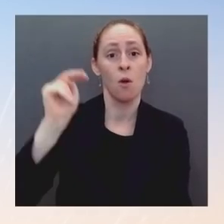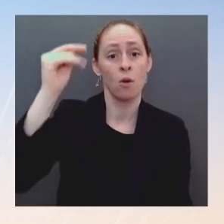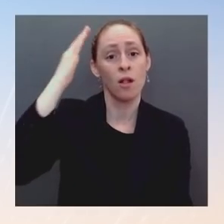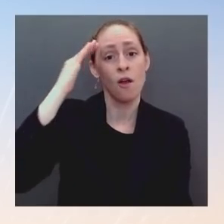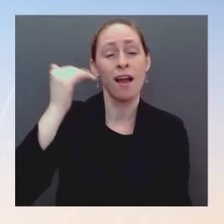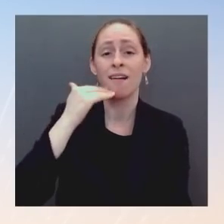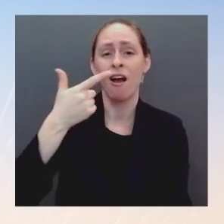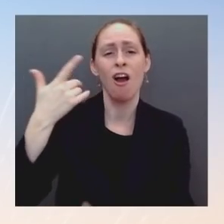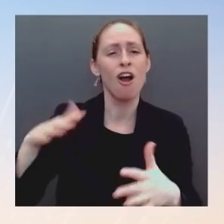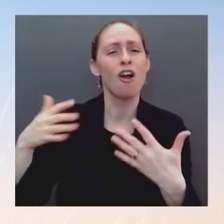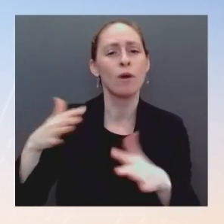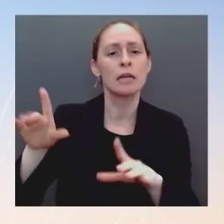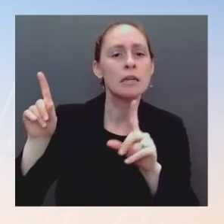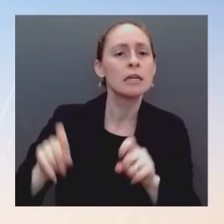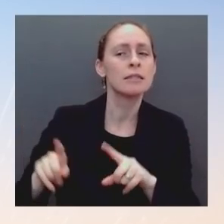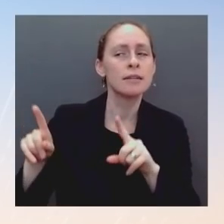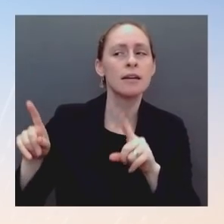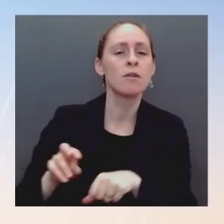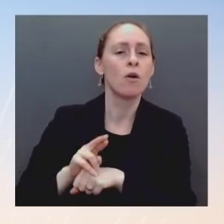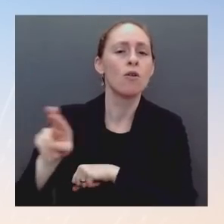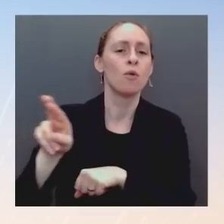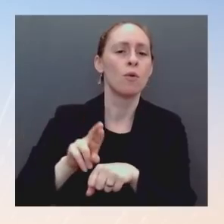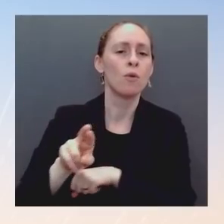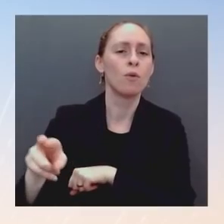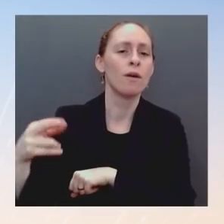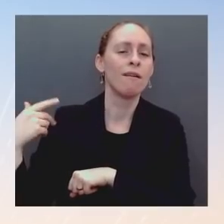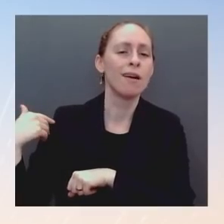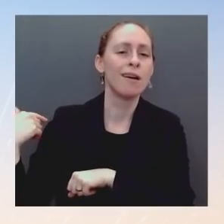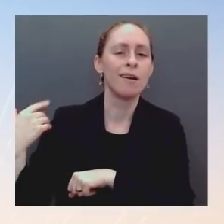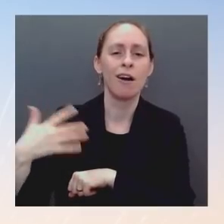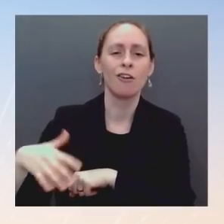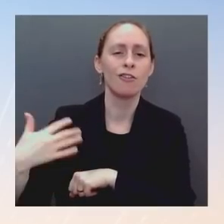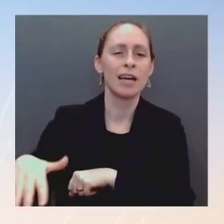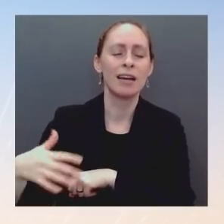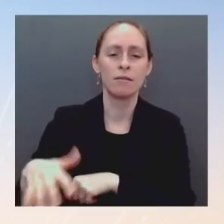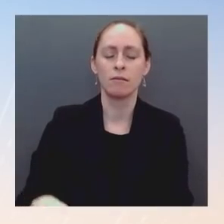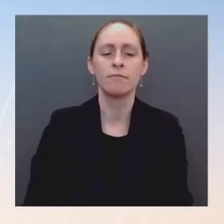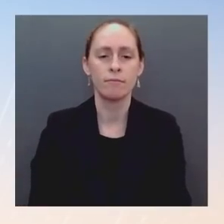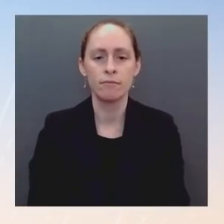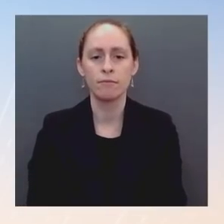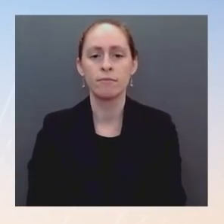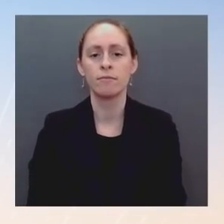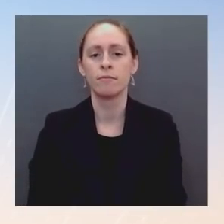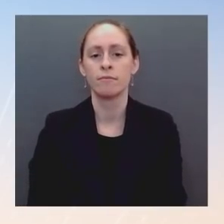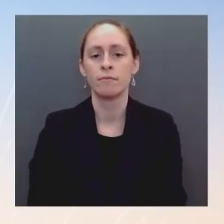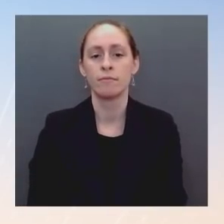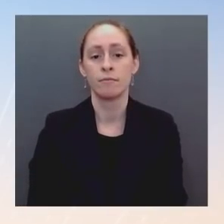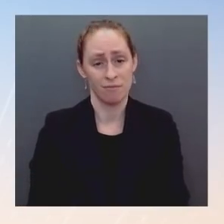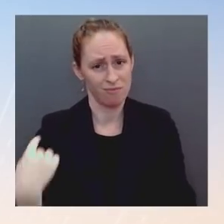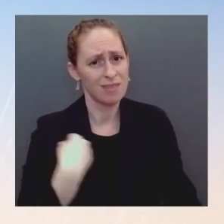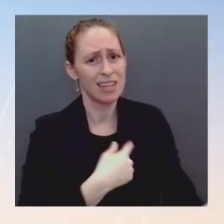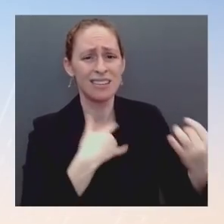Our door -- the door to diplomacy remains open, and we have conveyed that clearly. We are very careful